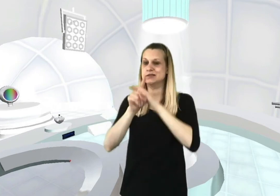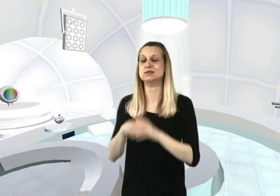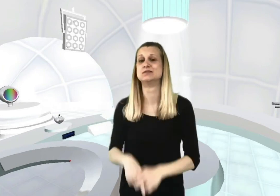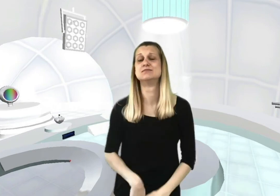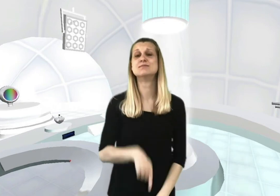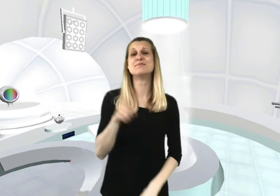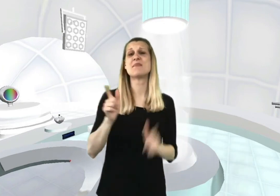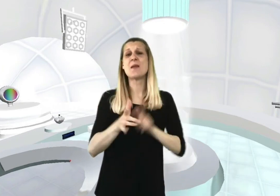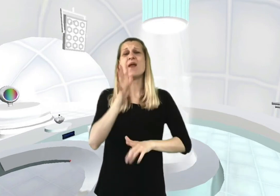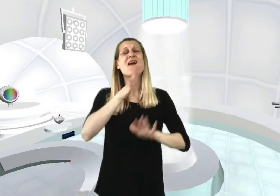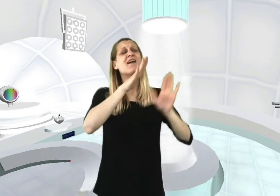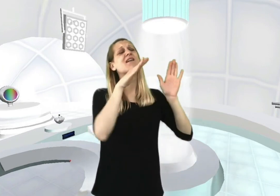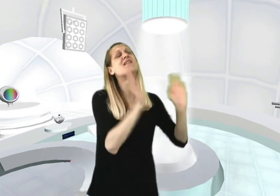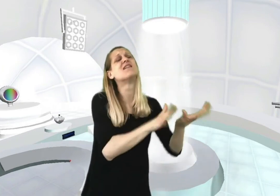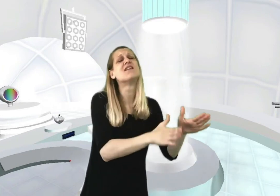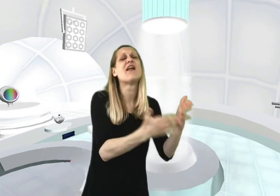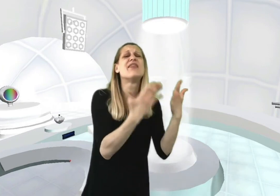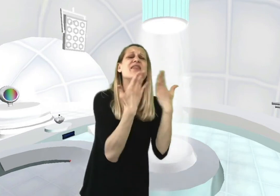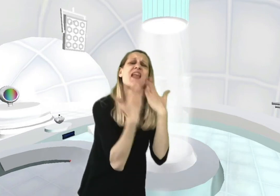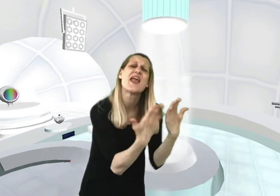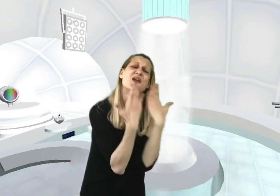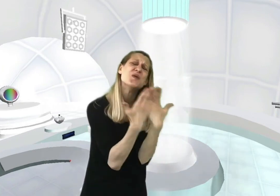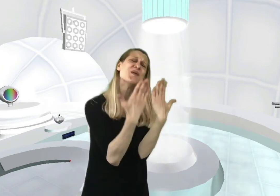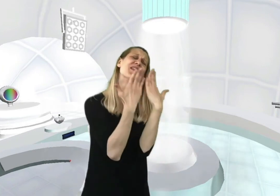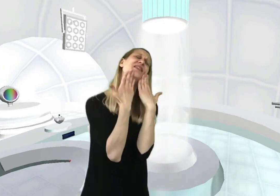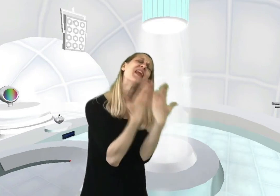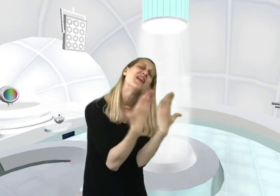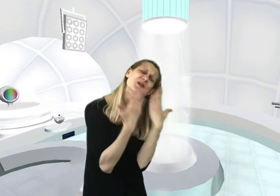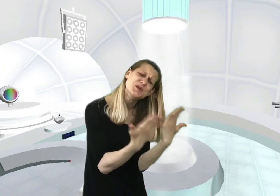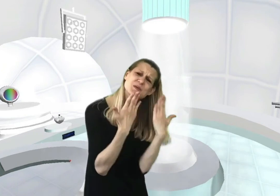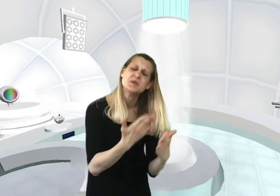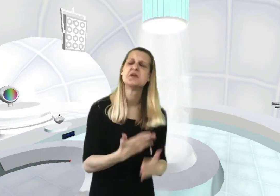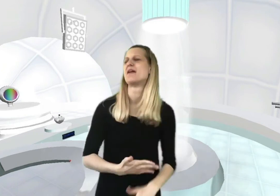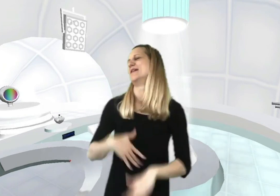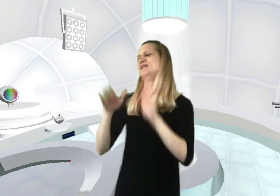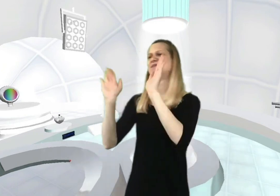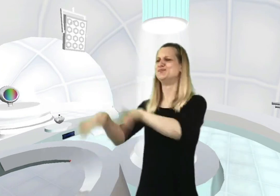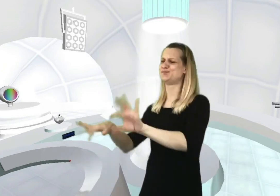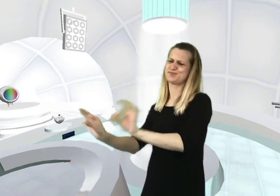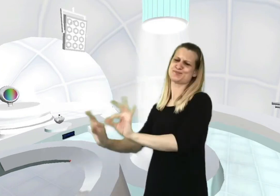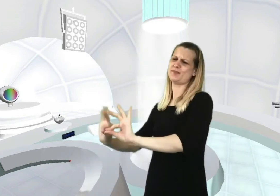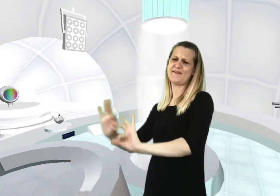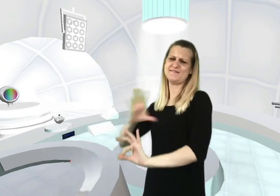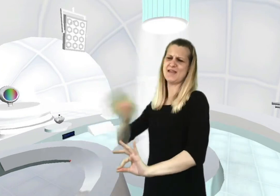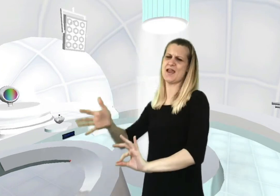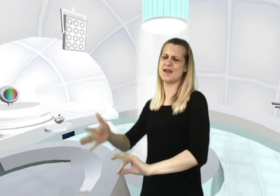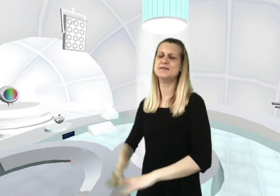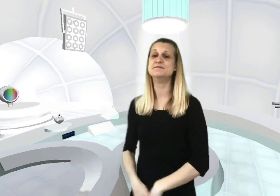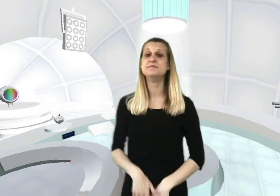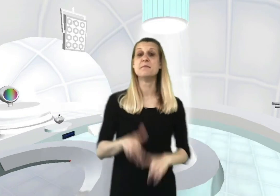"Oh, thank you, thank you!" said Mrs. Teavee. "Don’t mention it, dear lady."